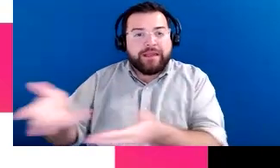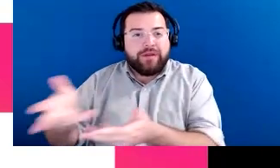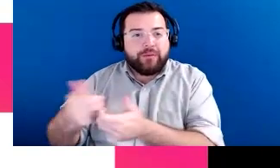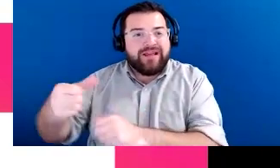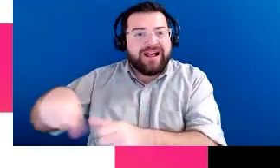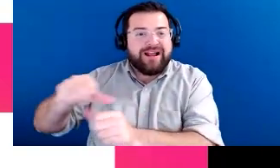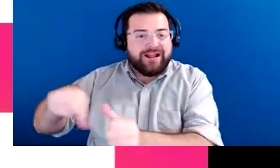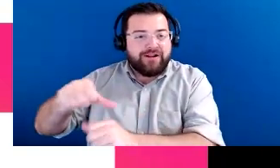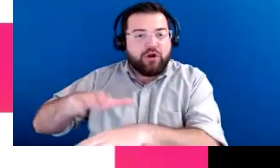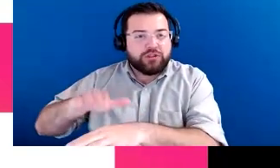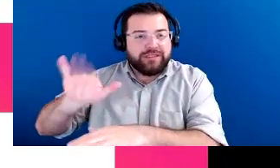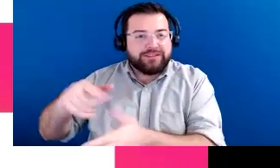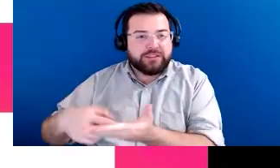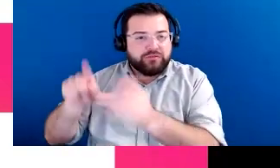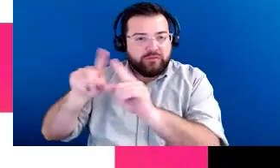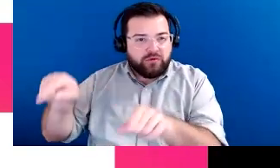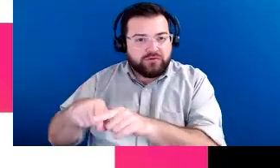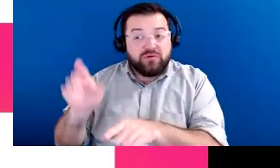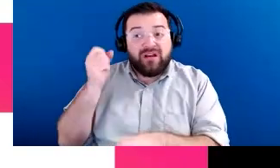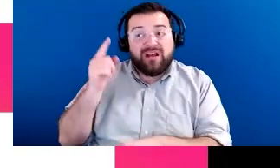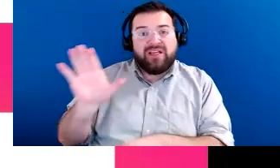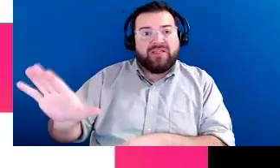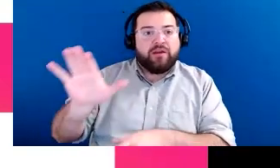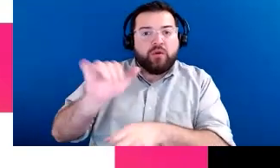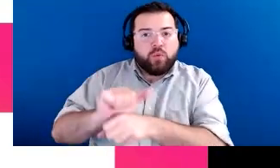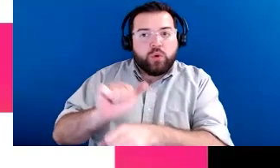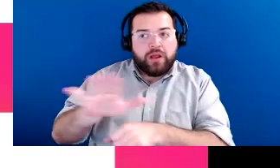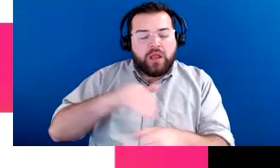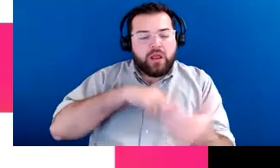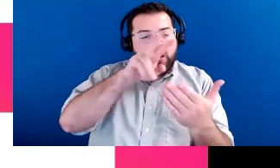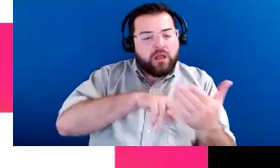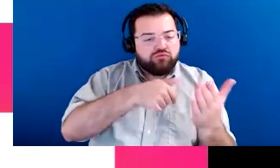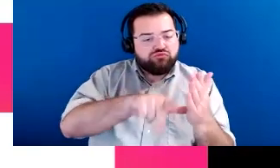So I do grade, their work and give them feedback on their code and challenges.